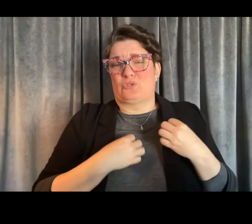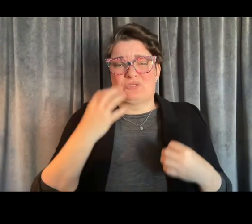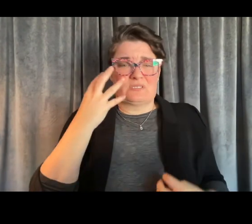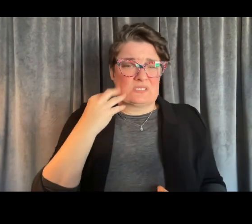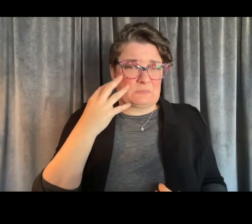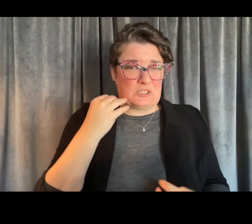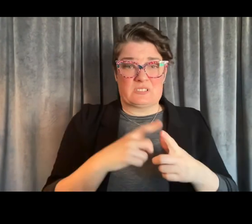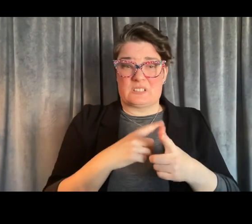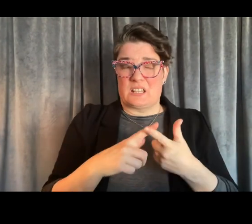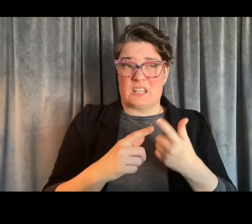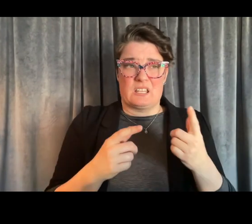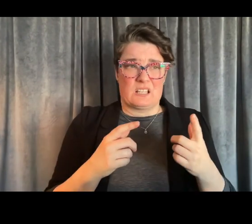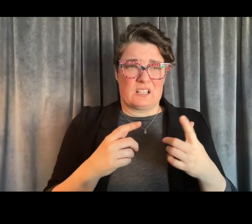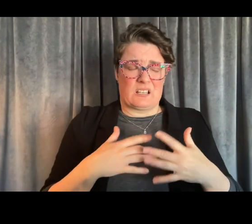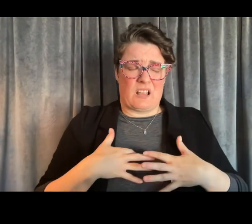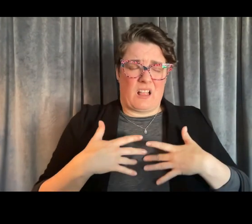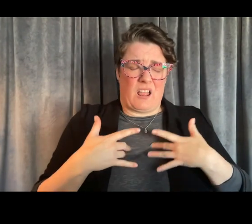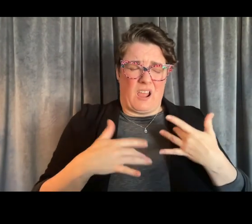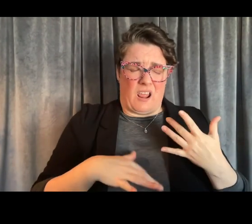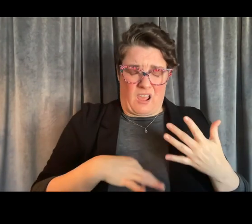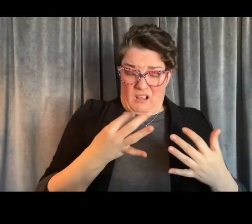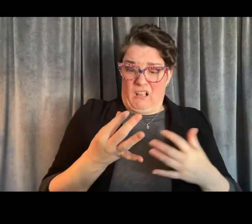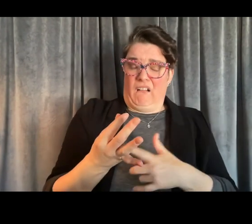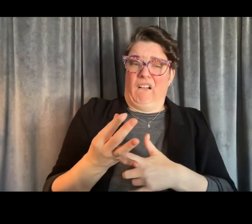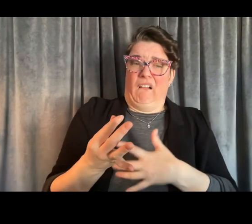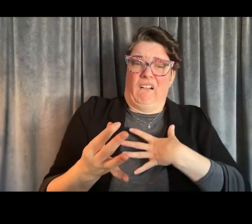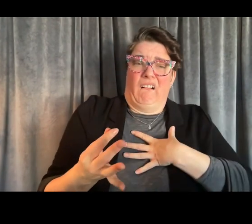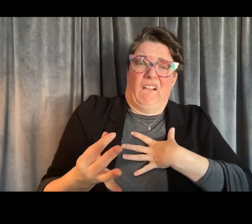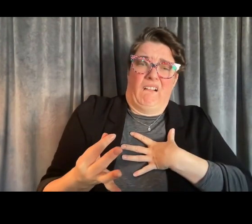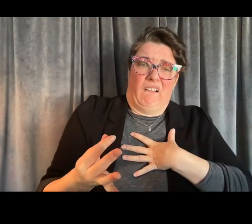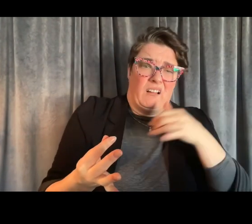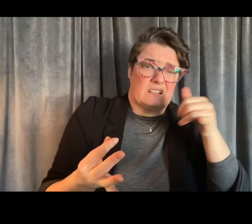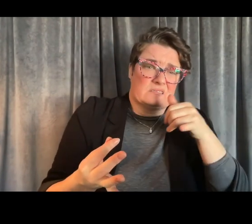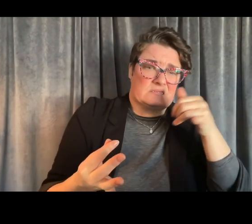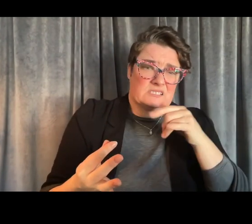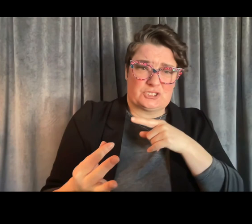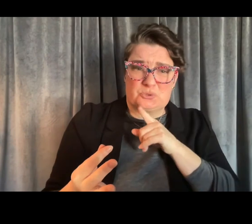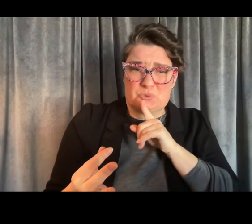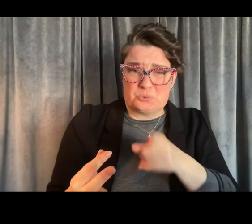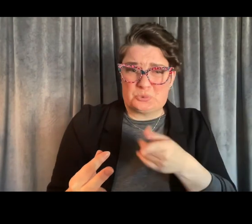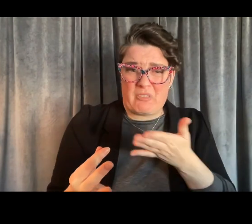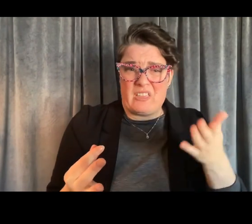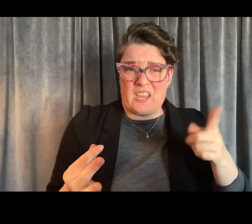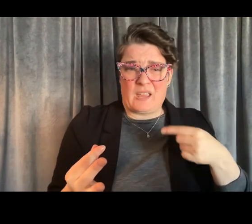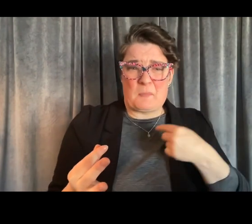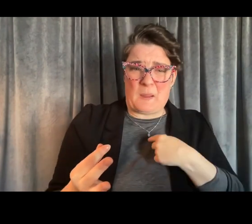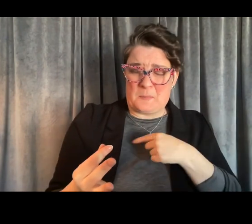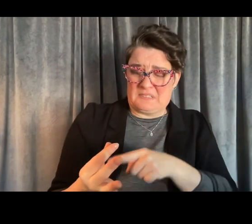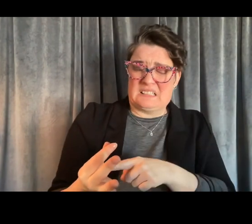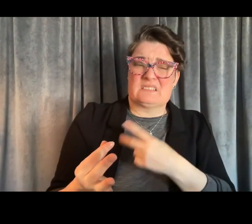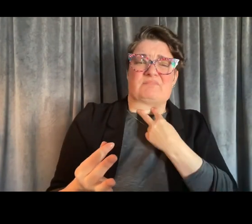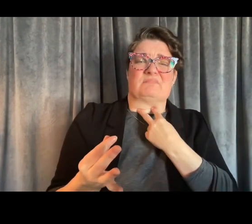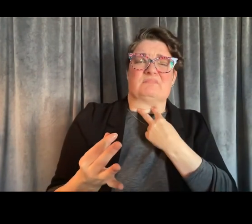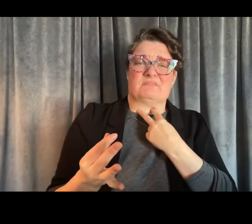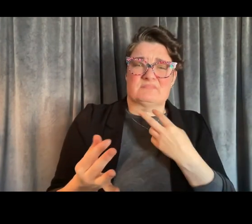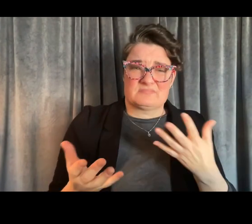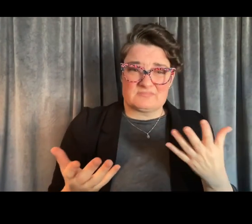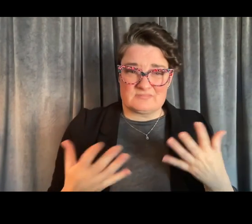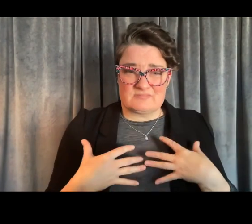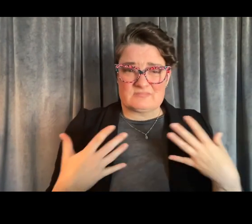hit like some kind of hard truth or you know, reality that kind of can't get moved to suit the emotion. Yeah.